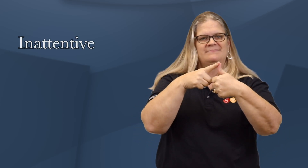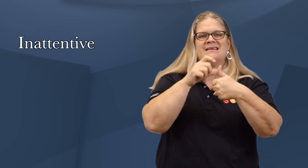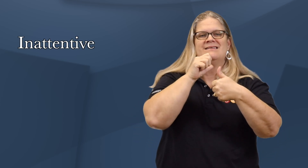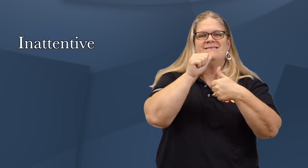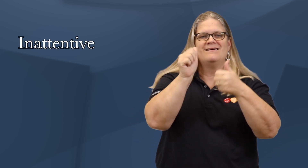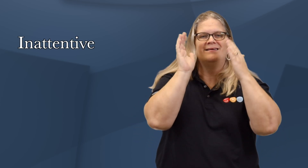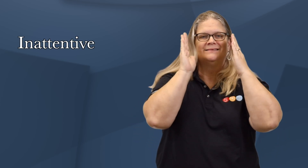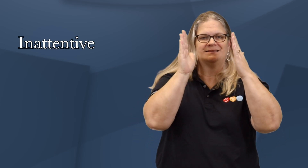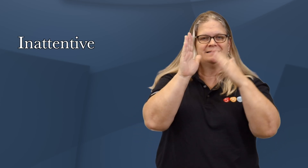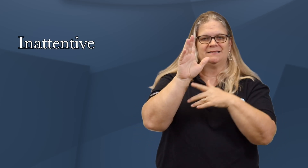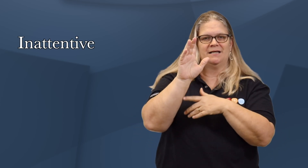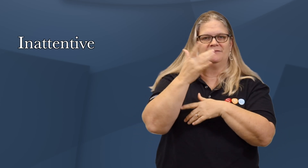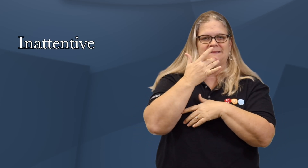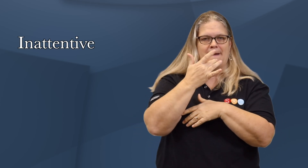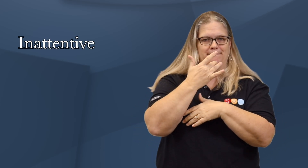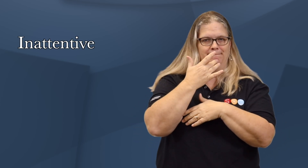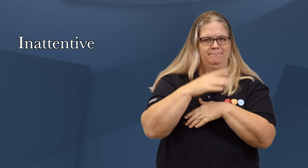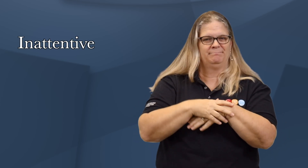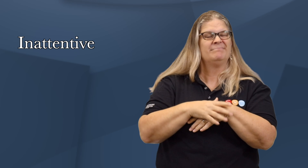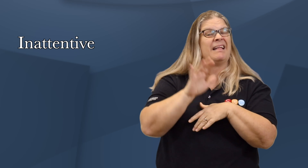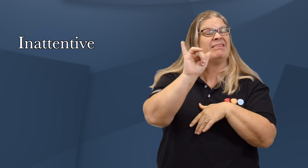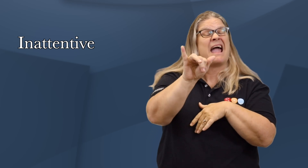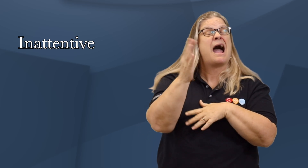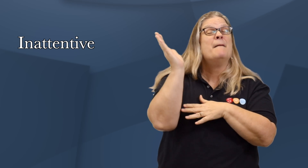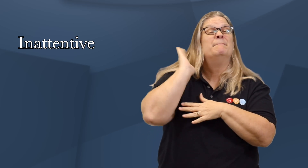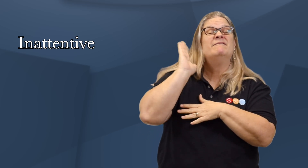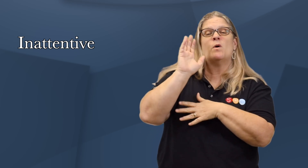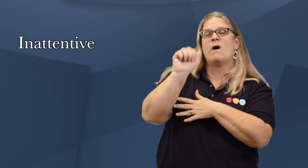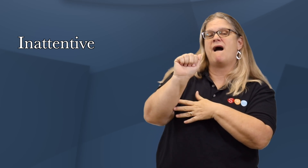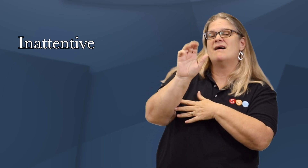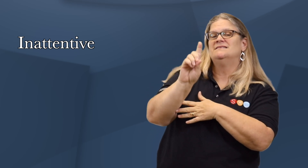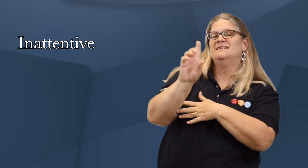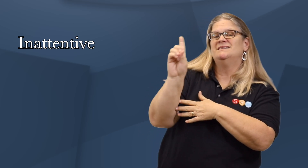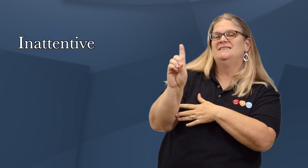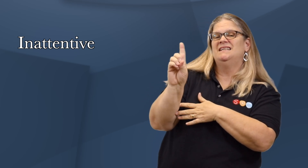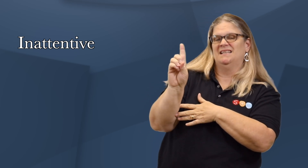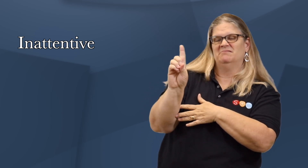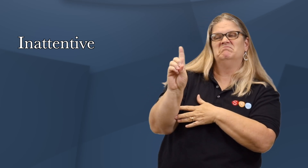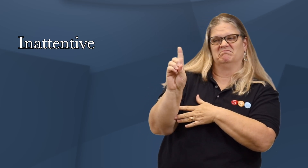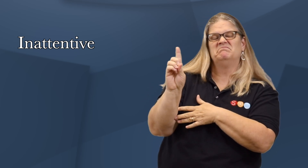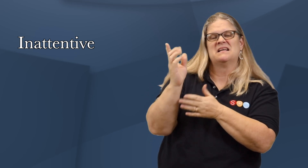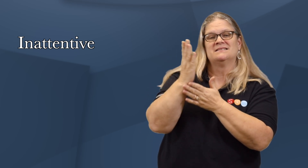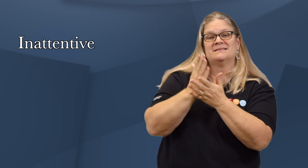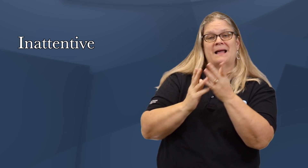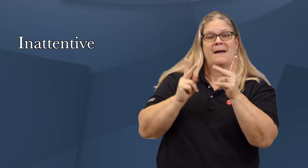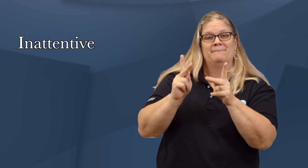First, inattentive type. Previously, that was commonly called ADD,